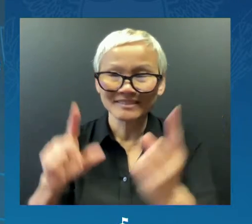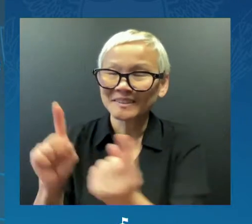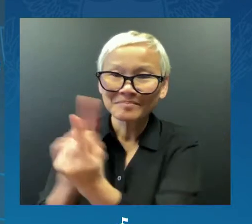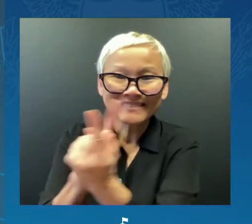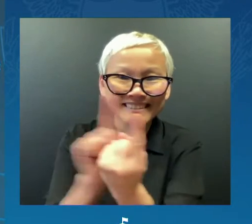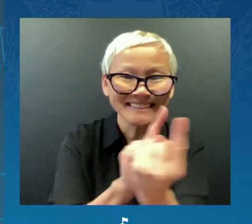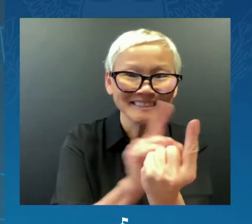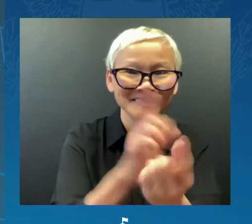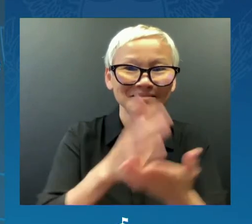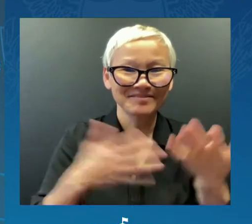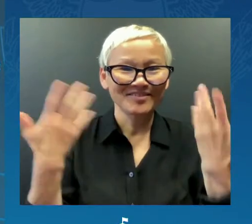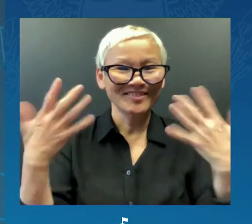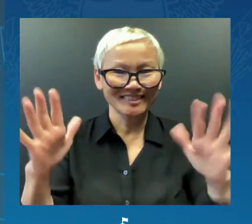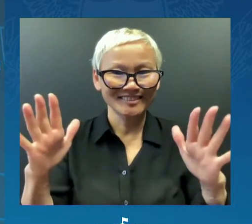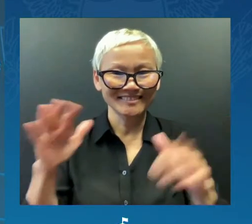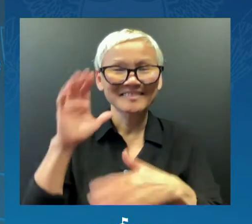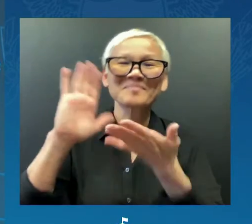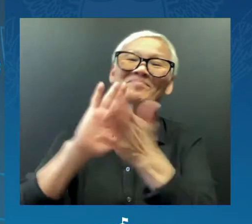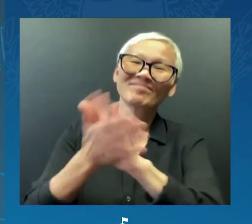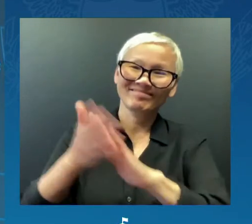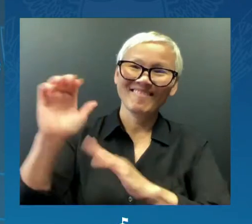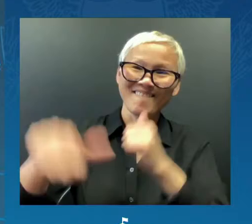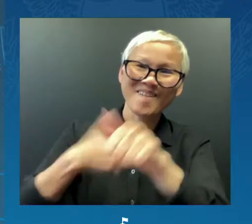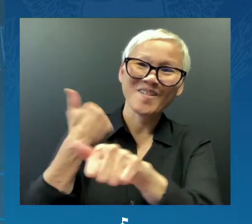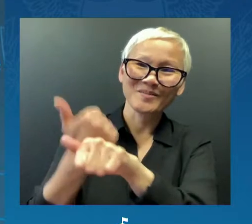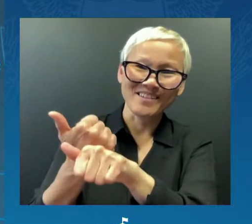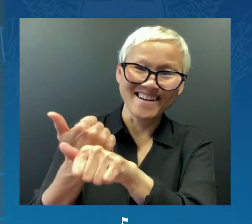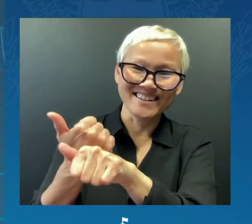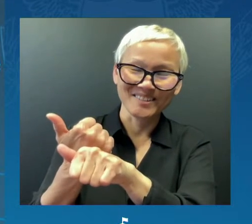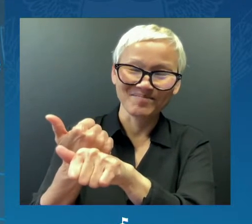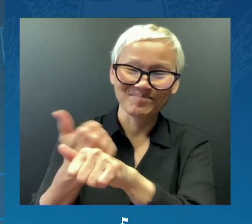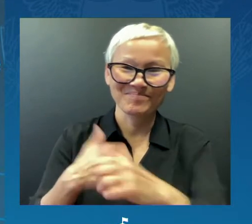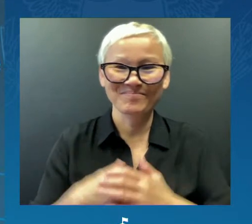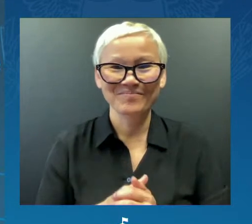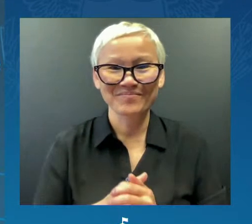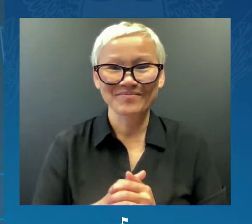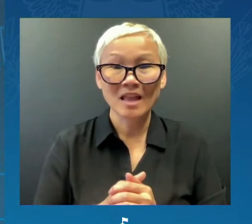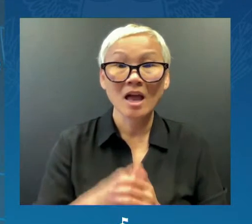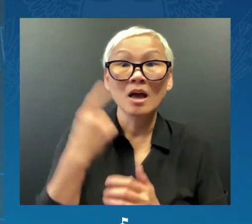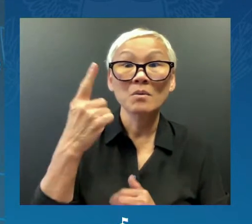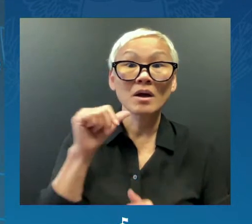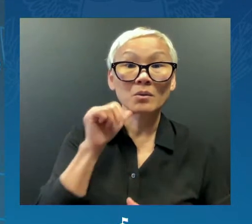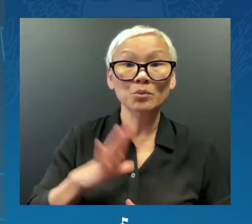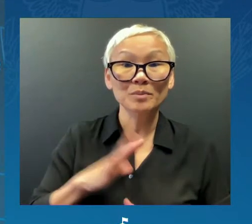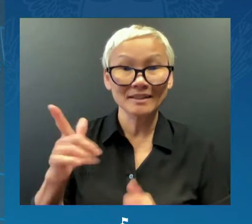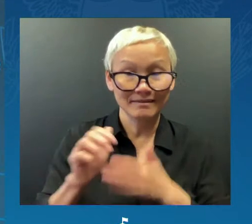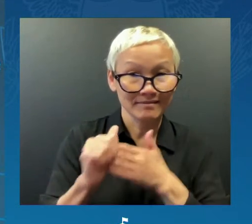including a young woman who has worked to provide access to clean water for rural communities in Benin.